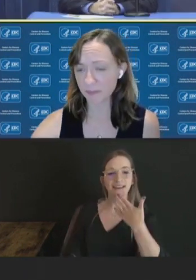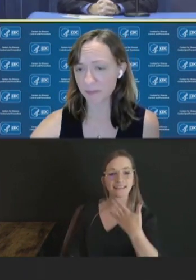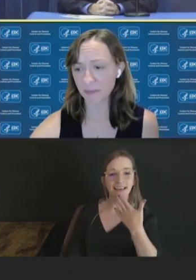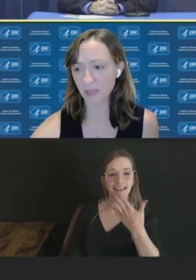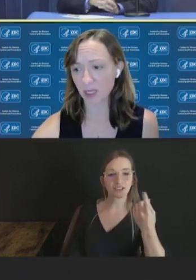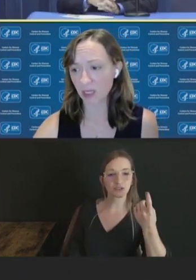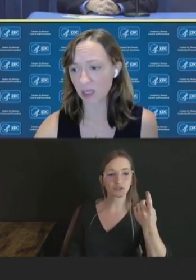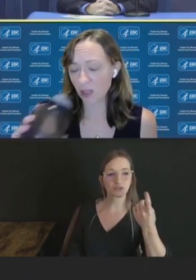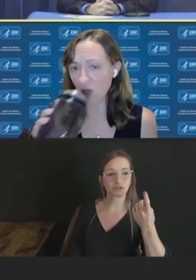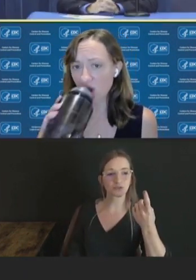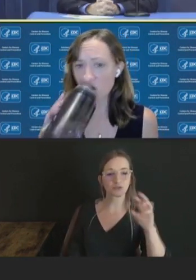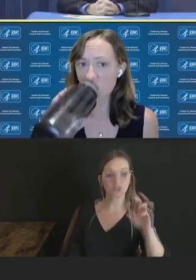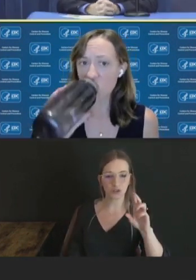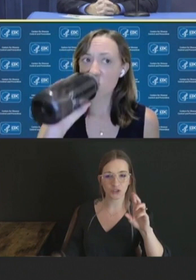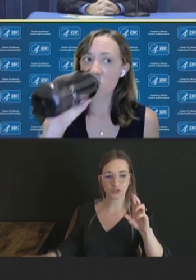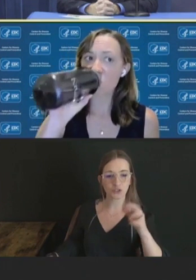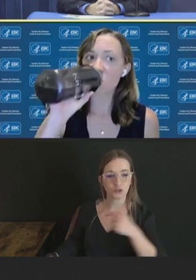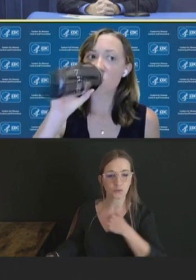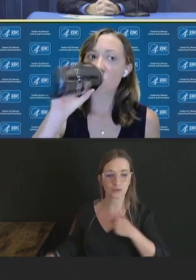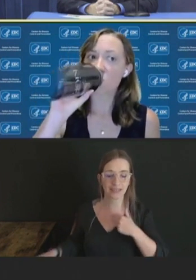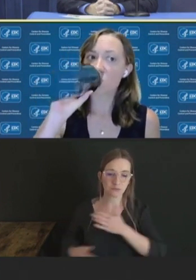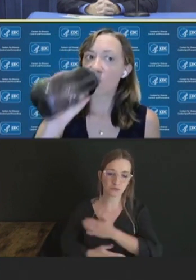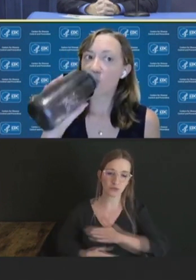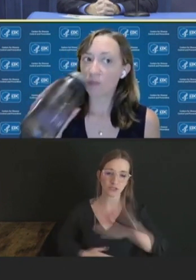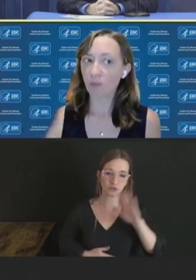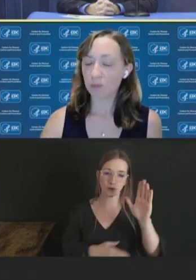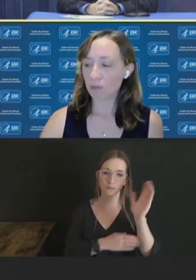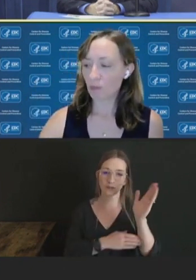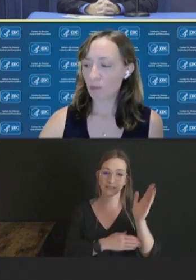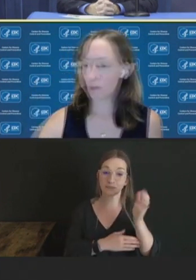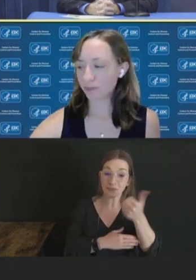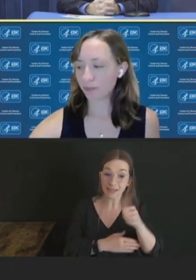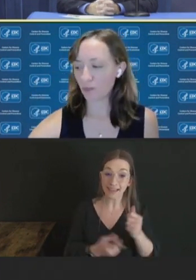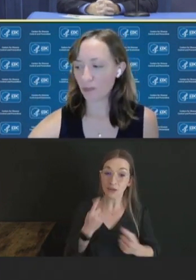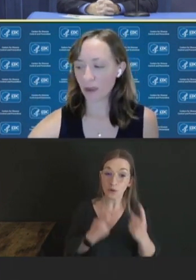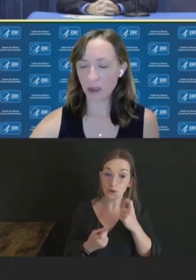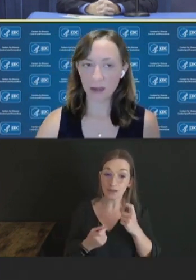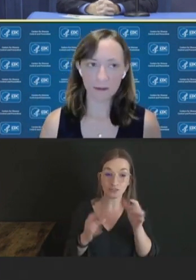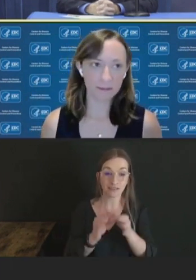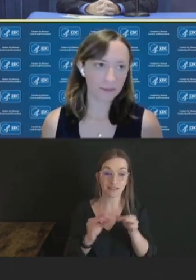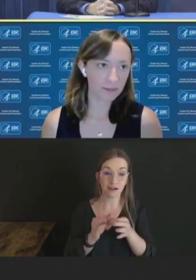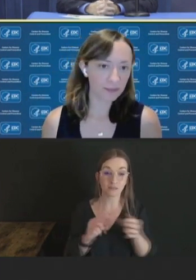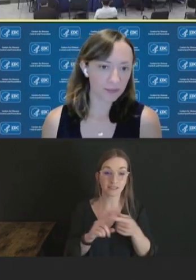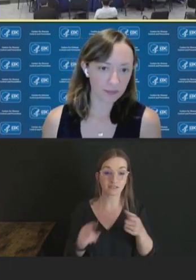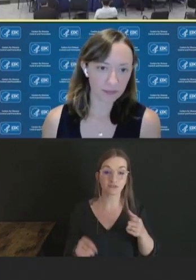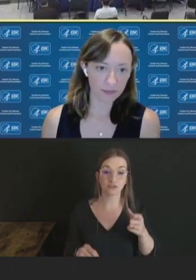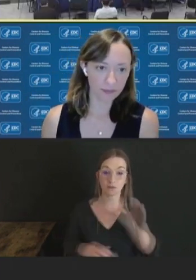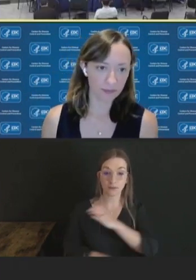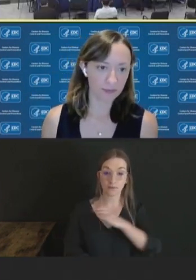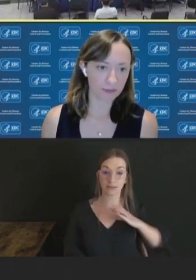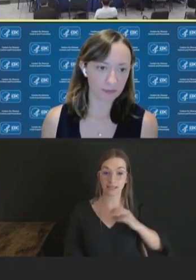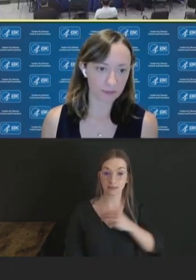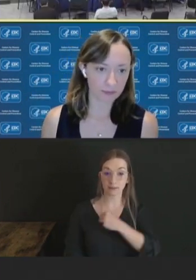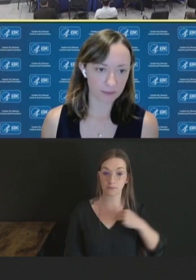We appreciate your presentation. Are there any questions or comments from members of the committee? Tim Cook.